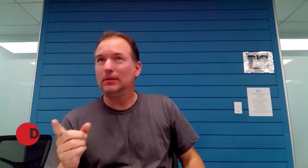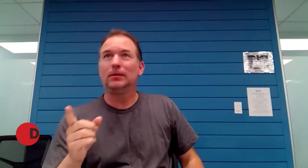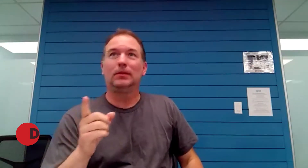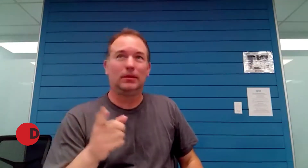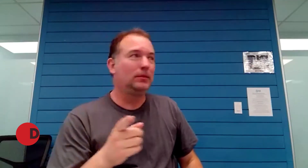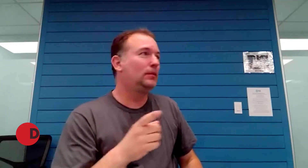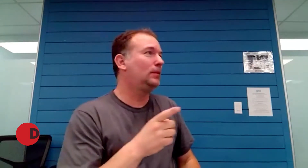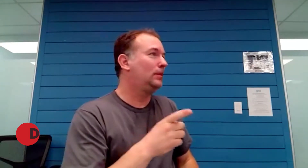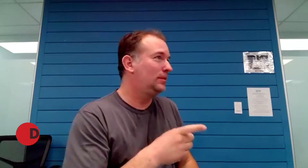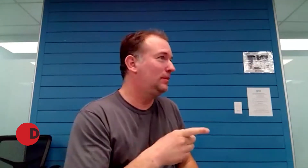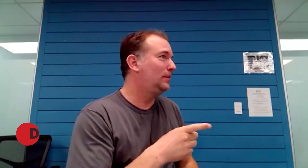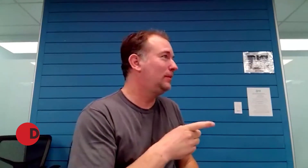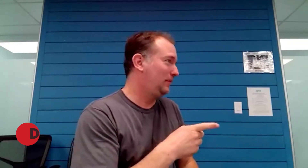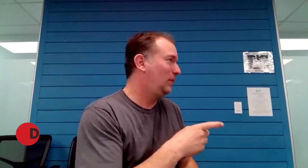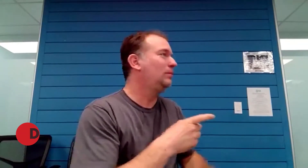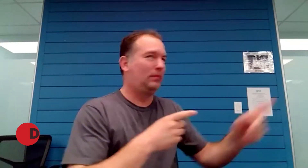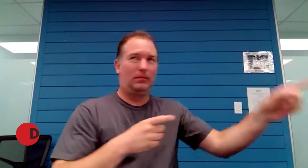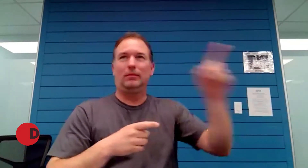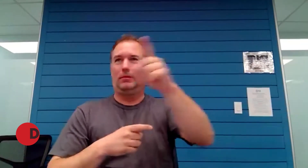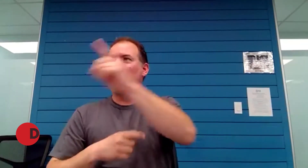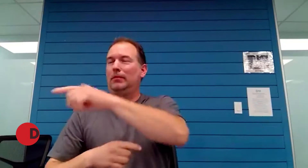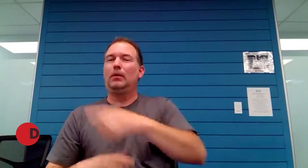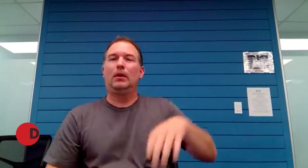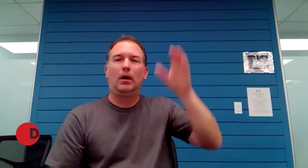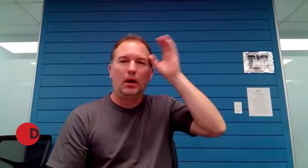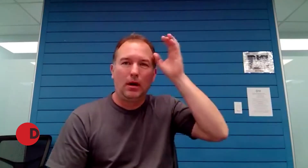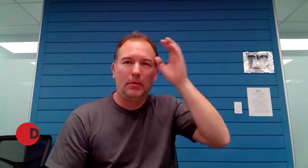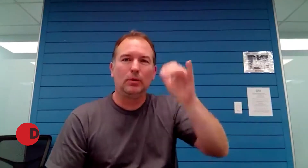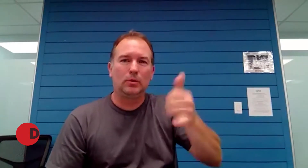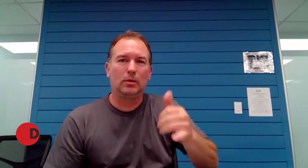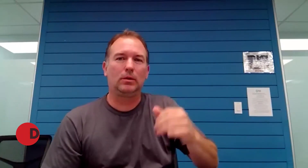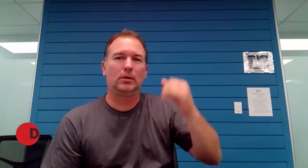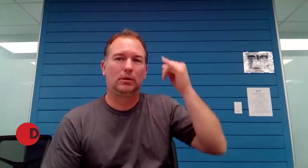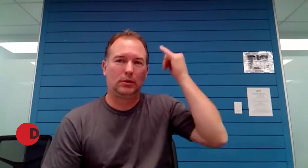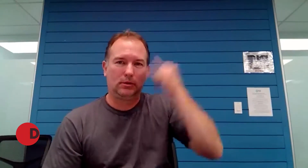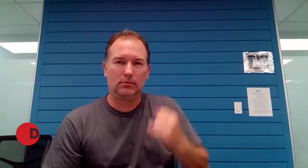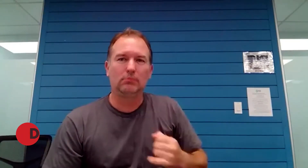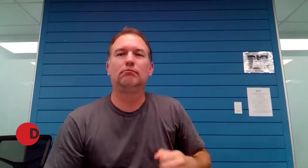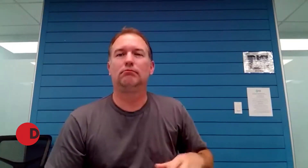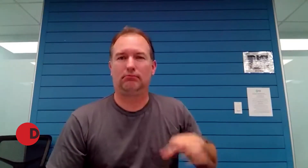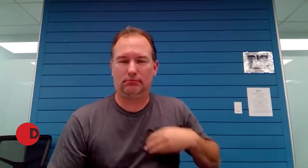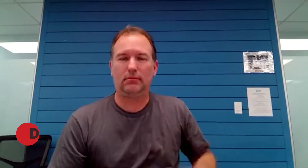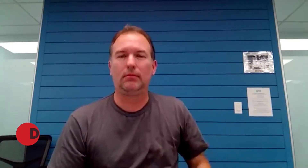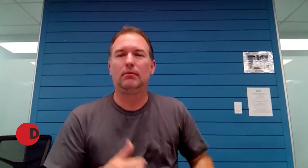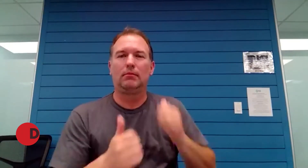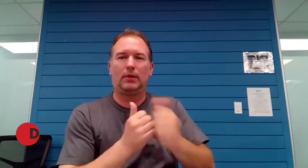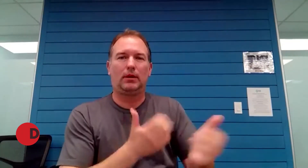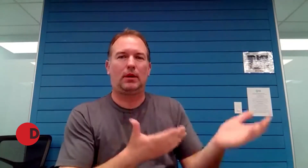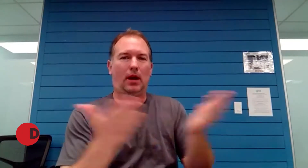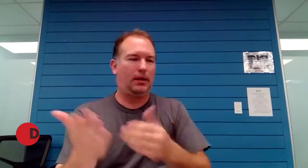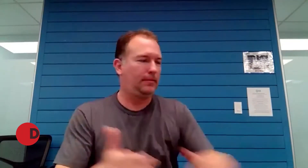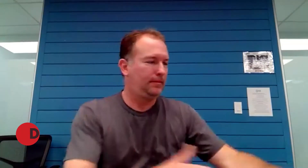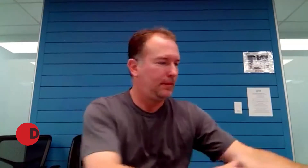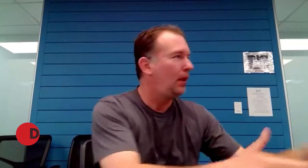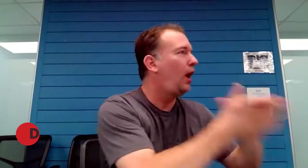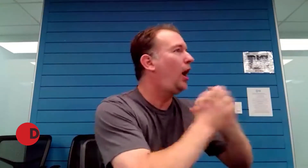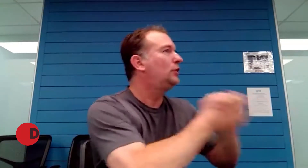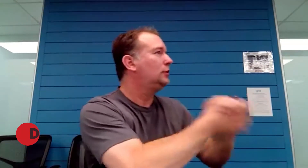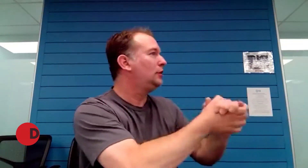You, you, you, you... You all have accepted. Motion passed and carried.